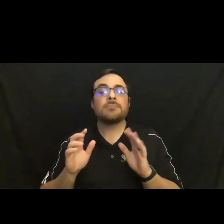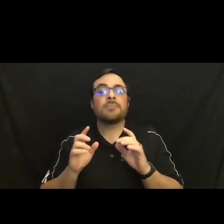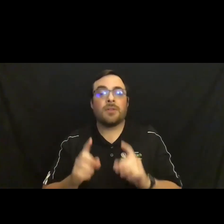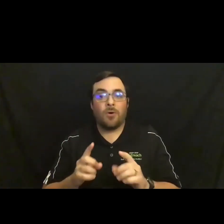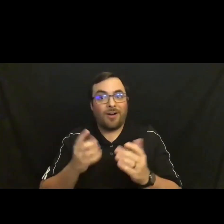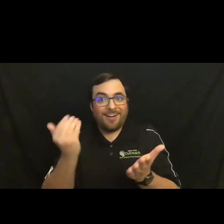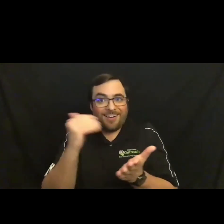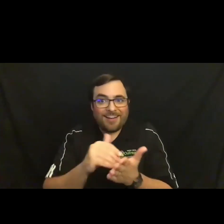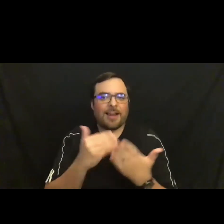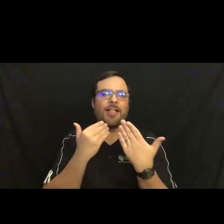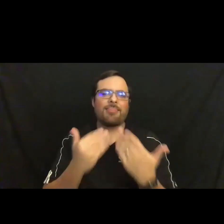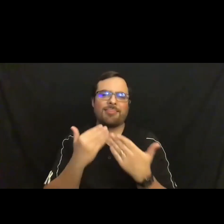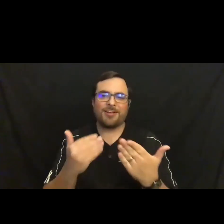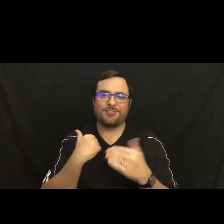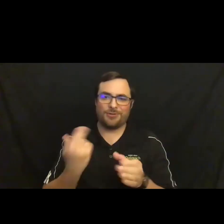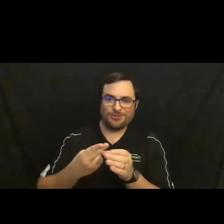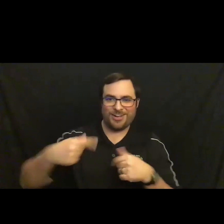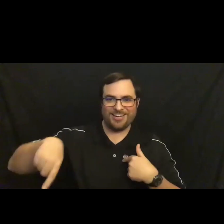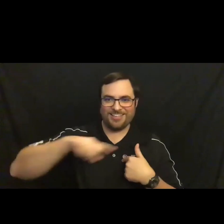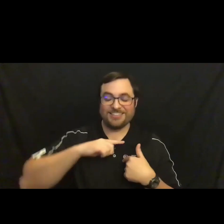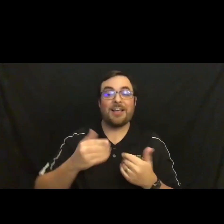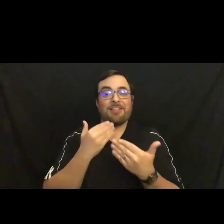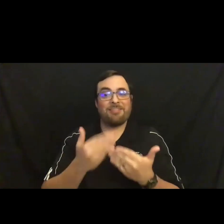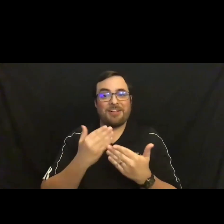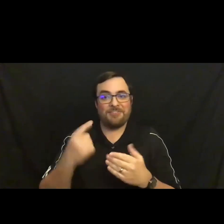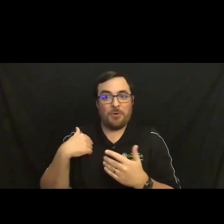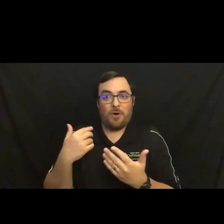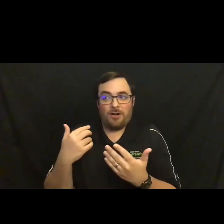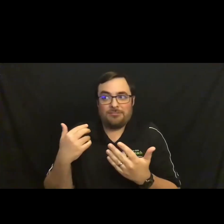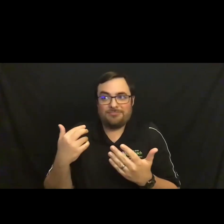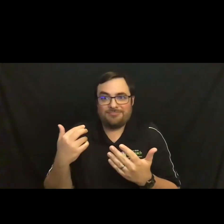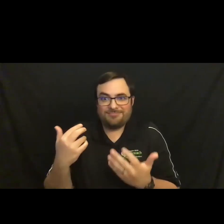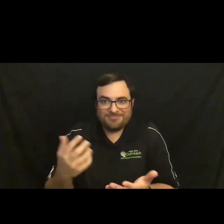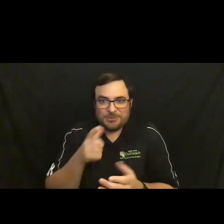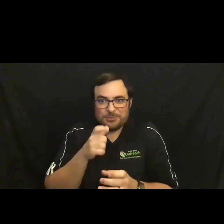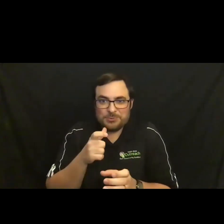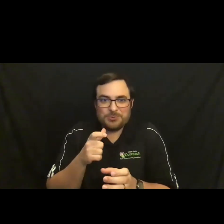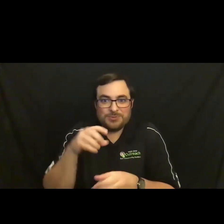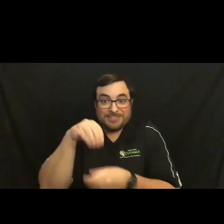again for joining us and thank you to those of you who participated in the movie itself.